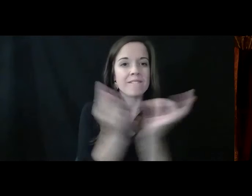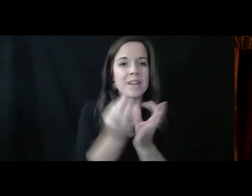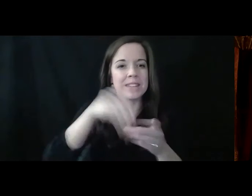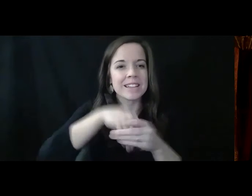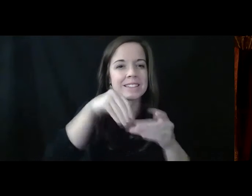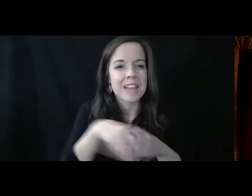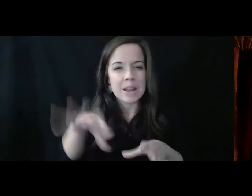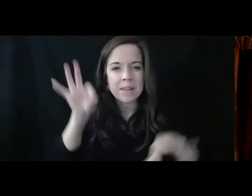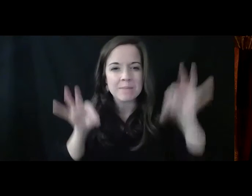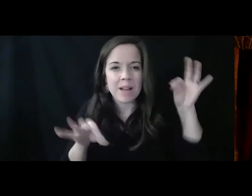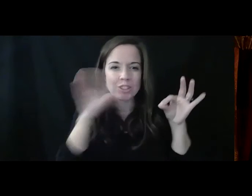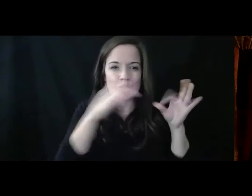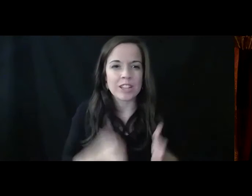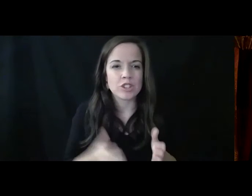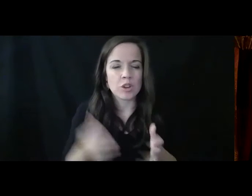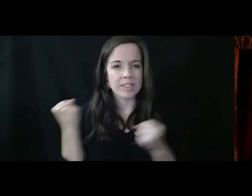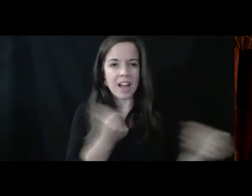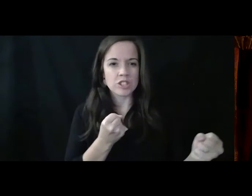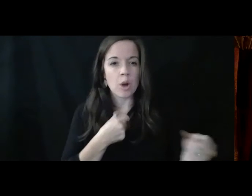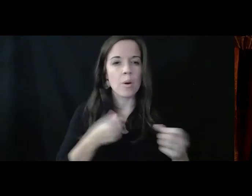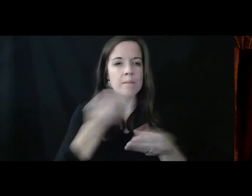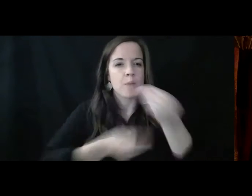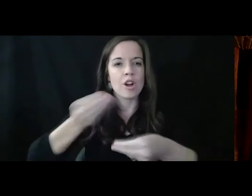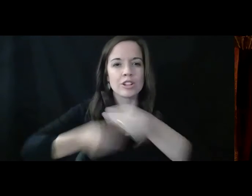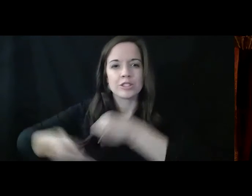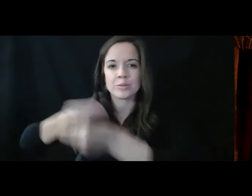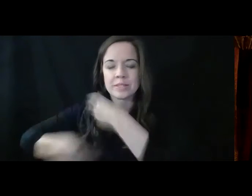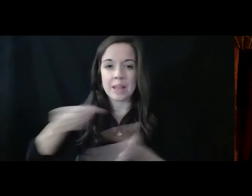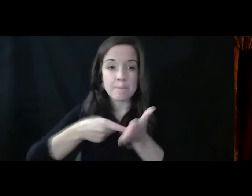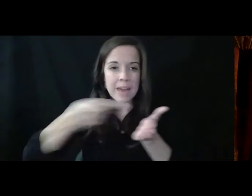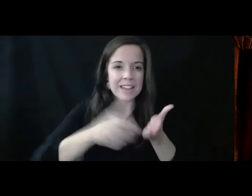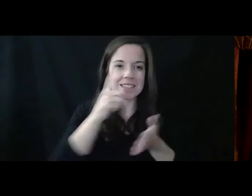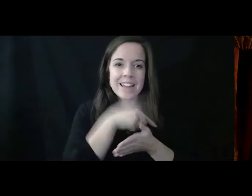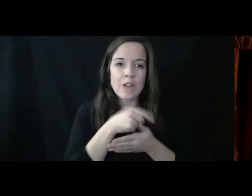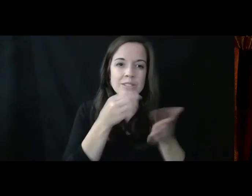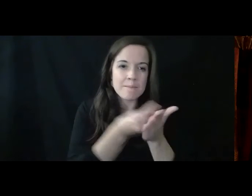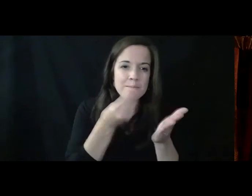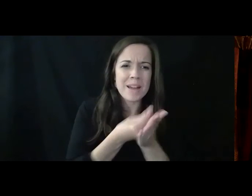with gusto // it barters with bards // pays in counterfeit // money is no object // the tongue